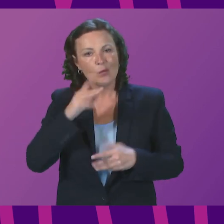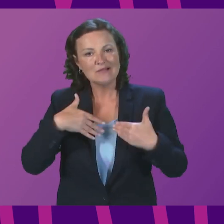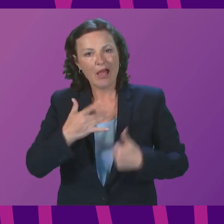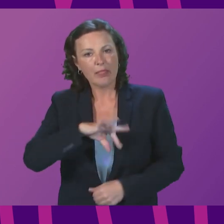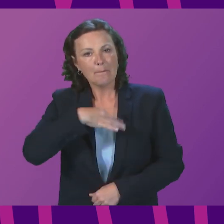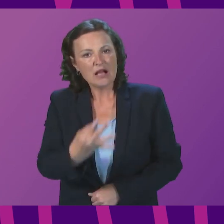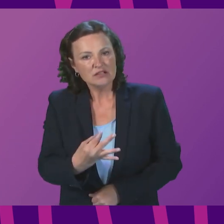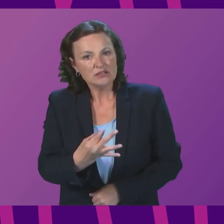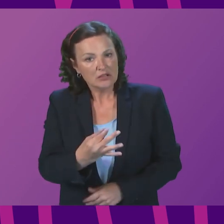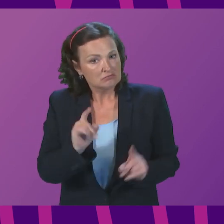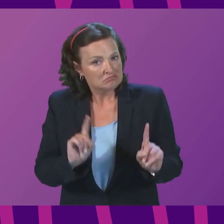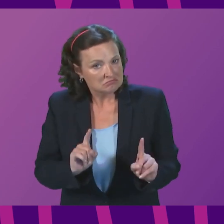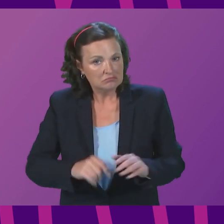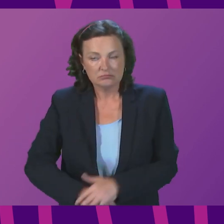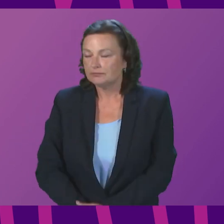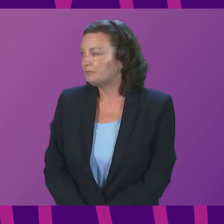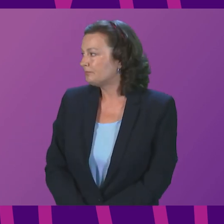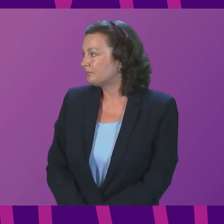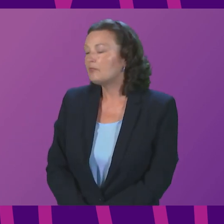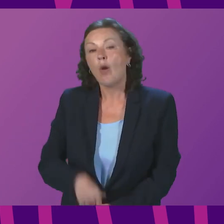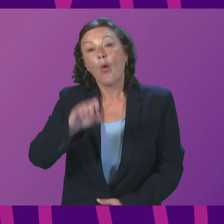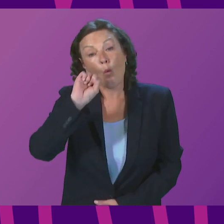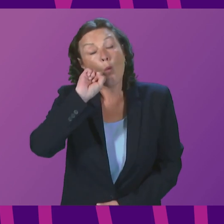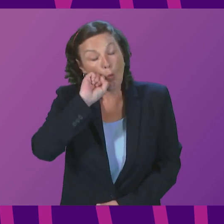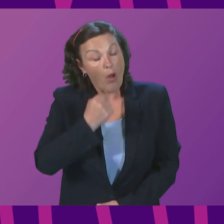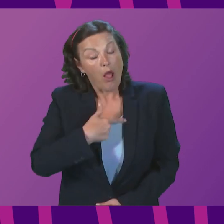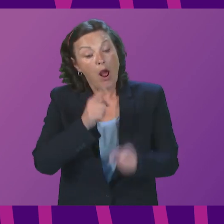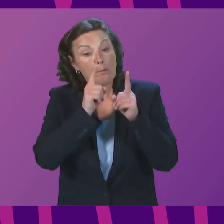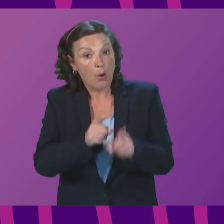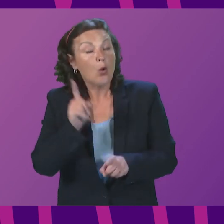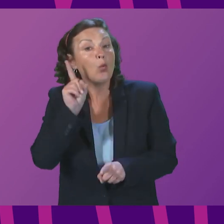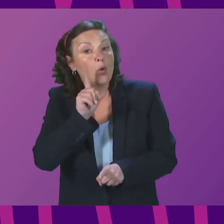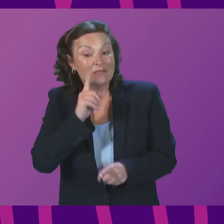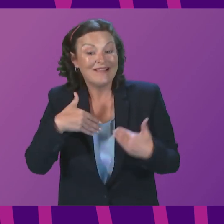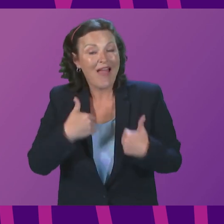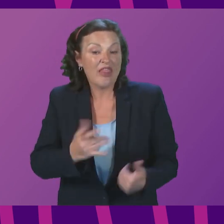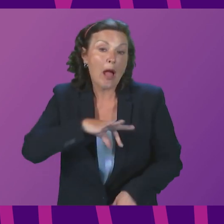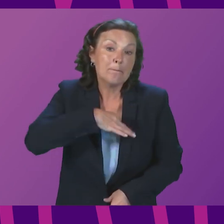We will appoint a women’s health champion or ambassador this summer, which will be an